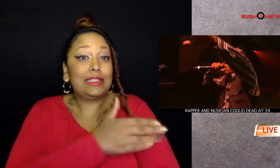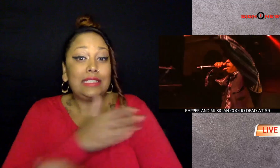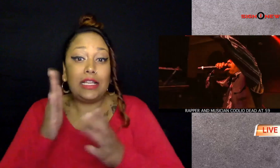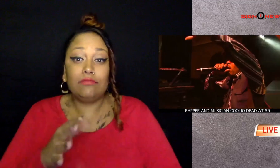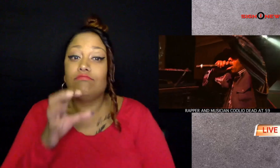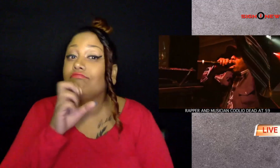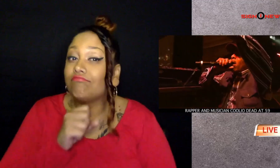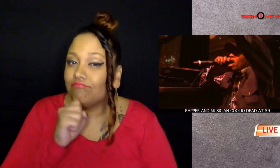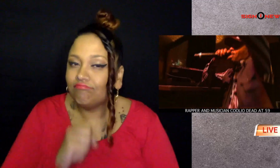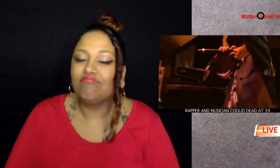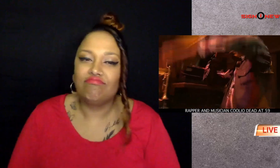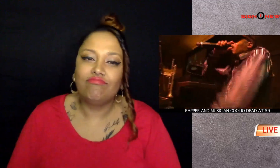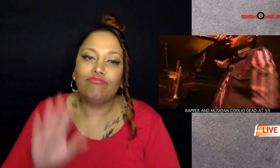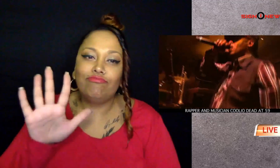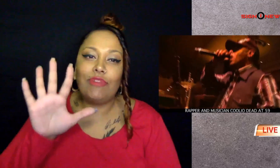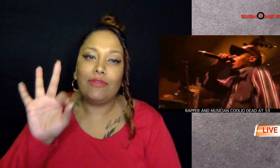Coolio was 59 years old